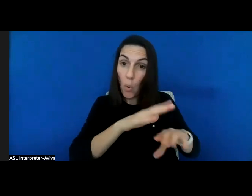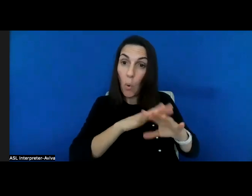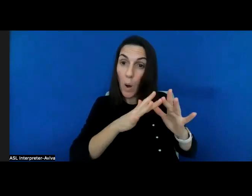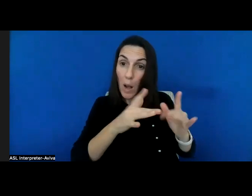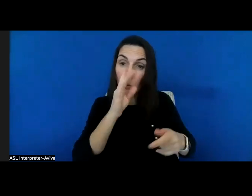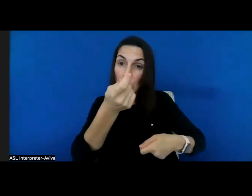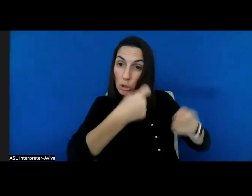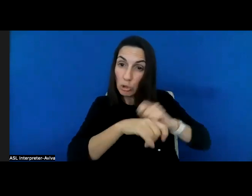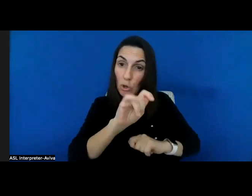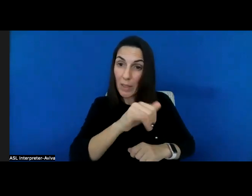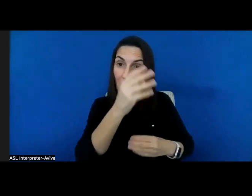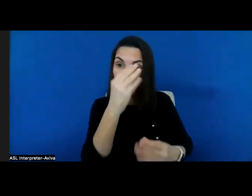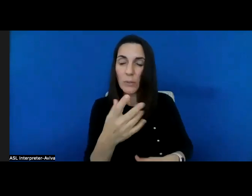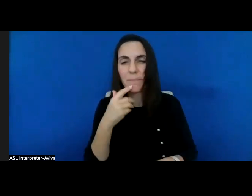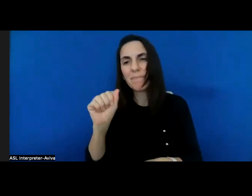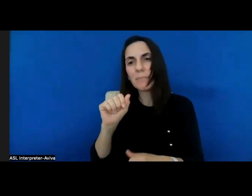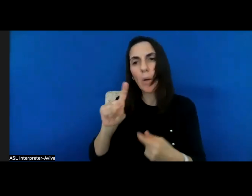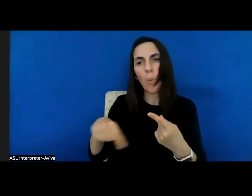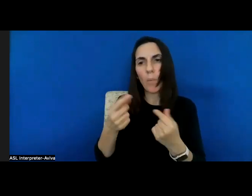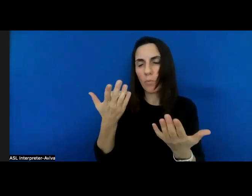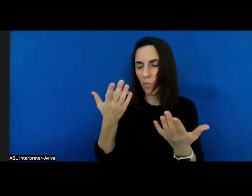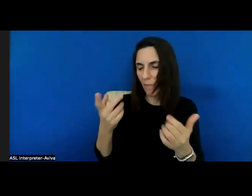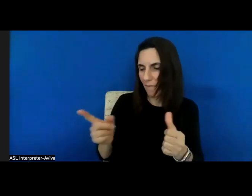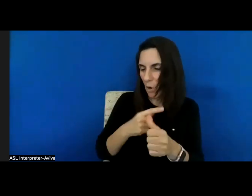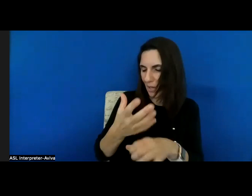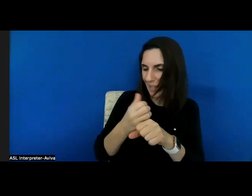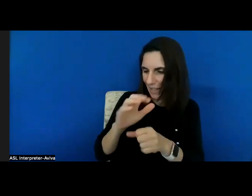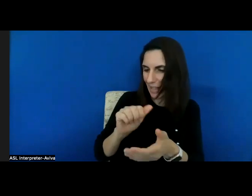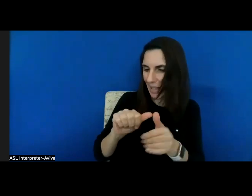when you first enroll in a able account, you do have to connect a bank account.